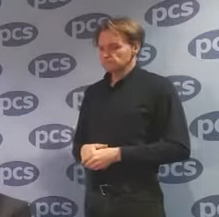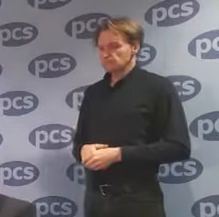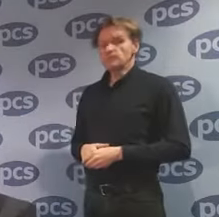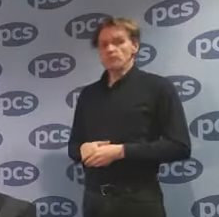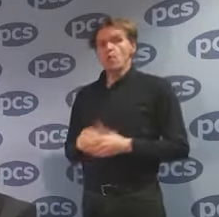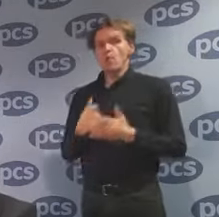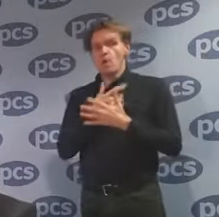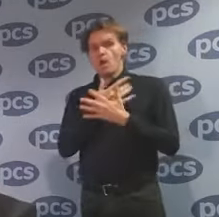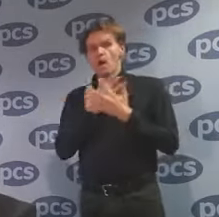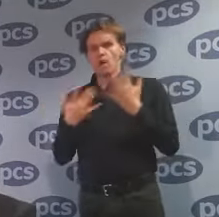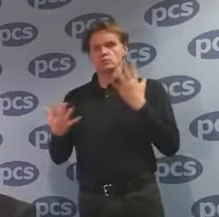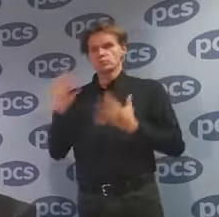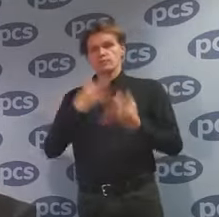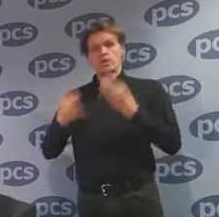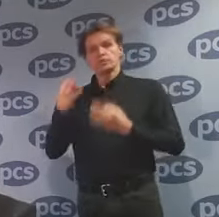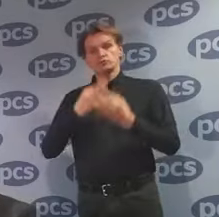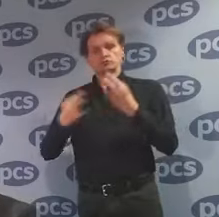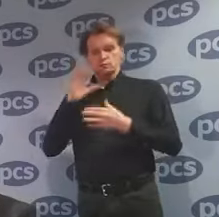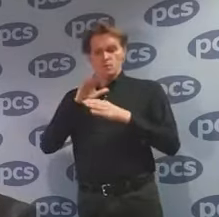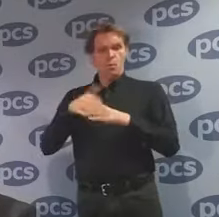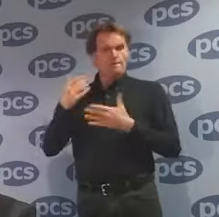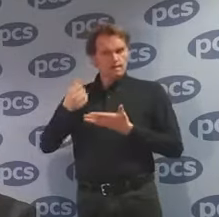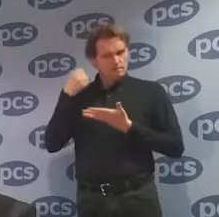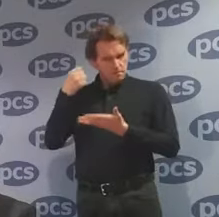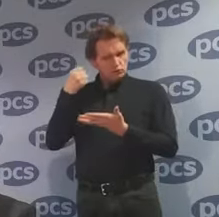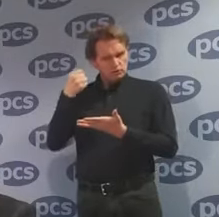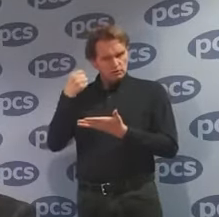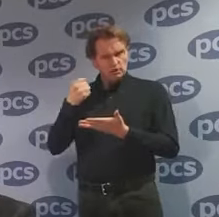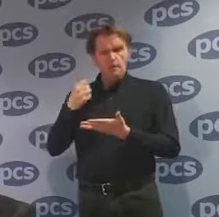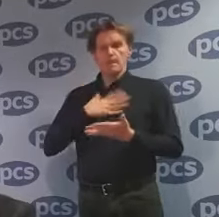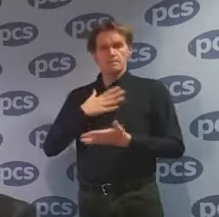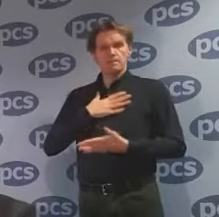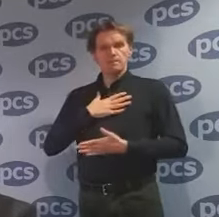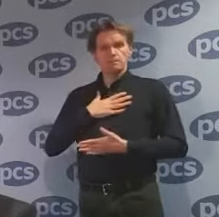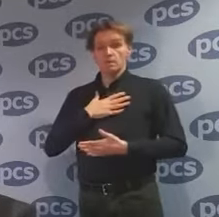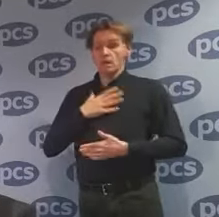around the the budget we went on record on the day of the budget as saying it